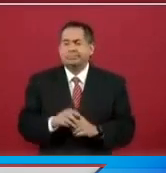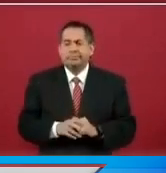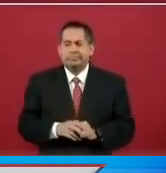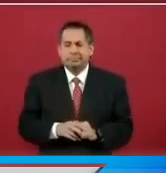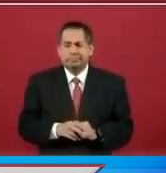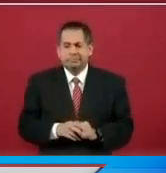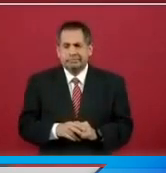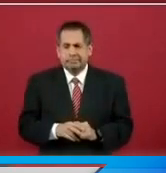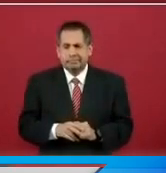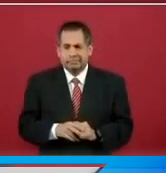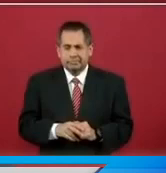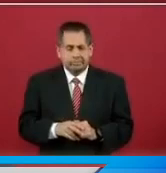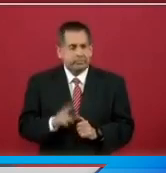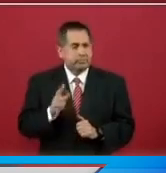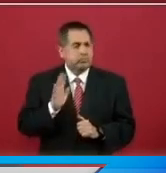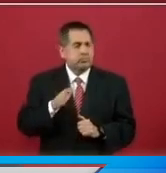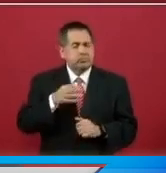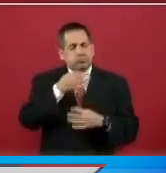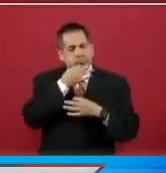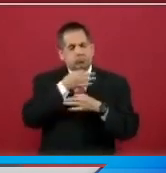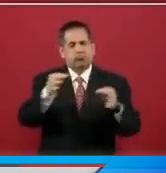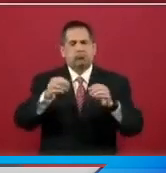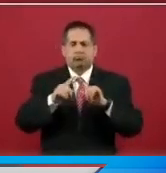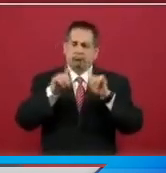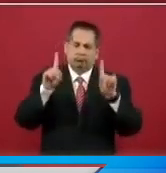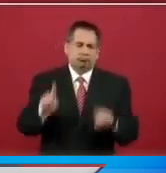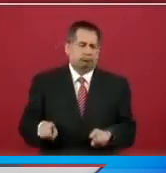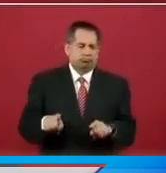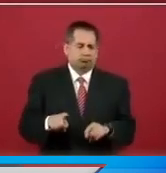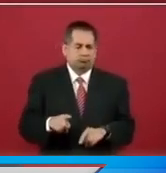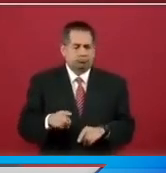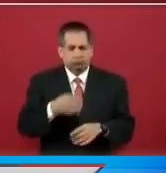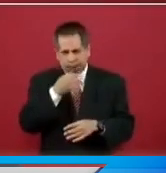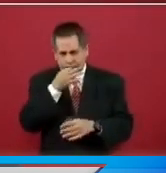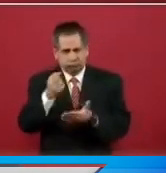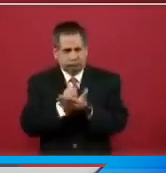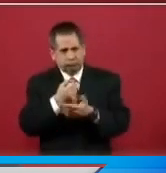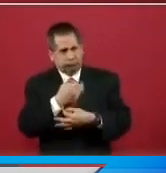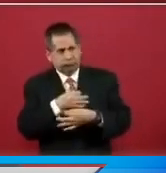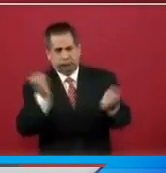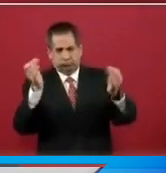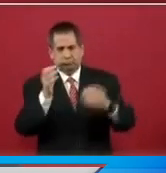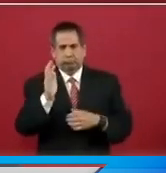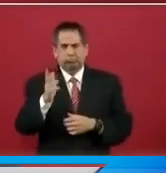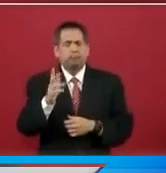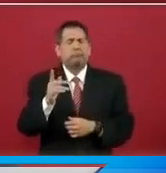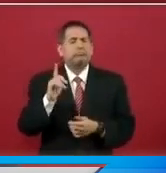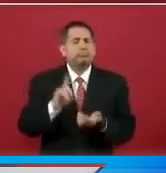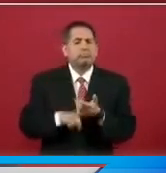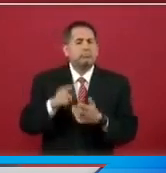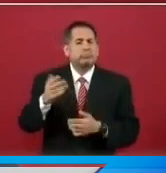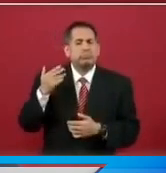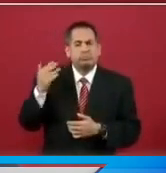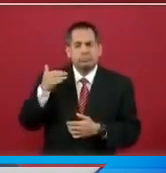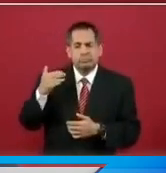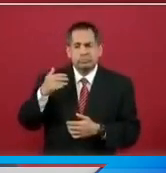which prevents the delivery of budget resources to associations, organizations, trade unions these practices are ended